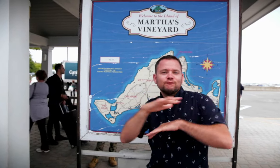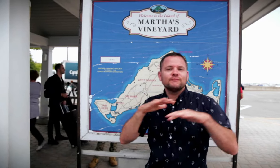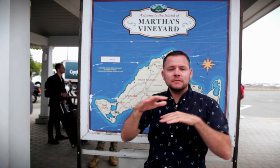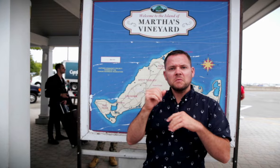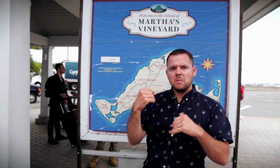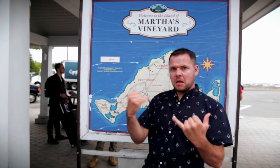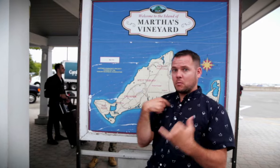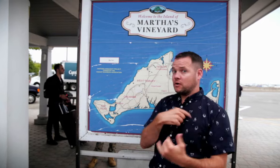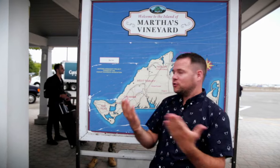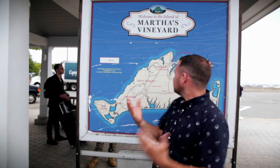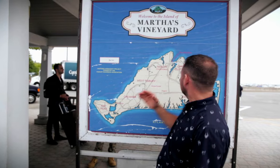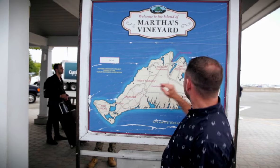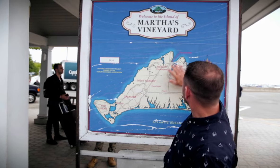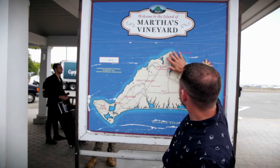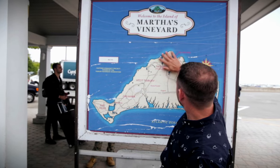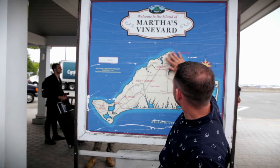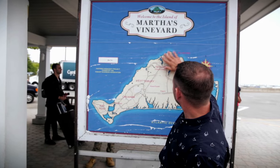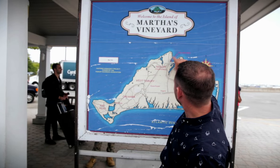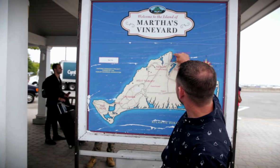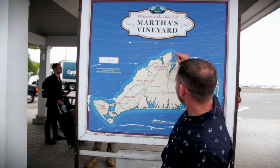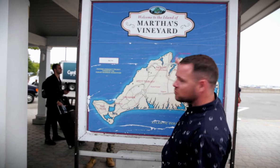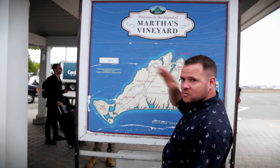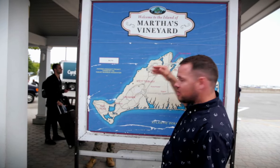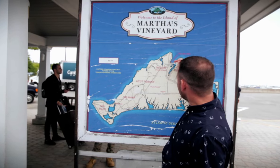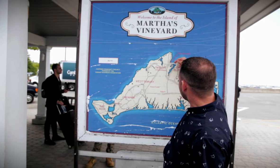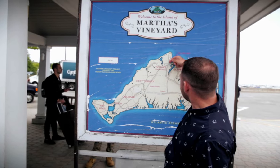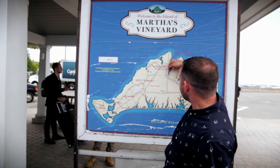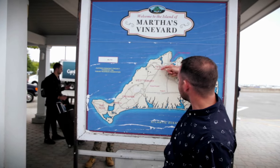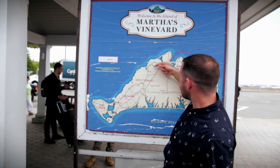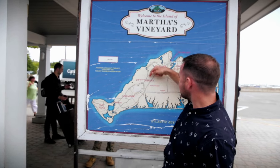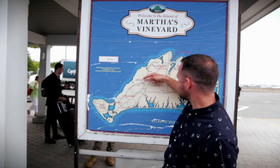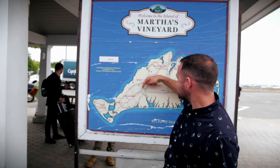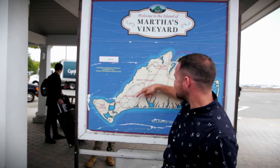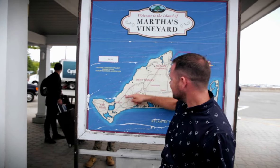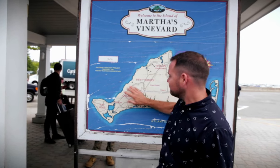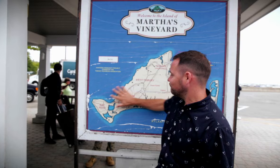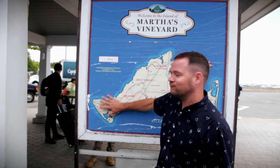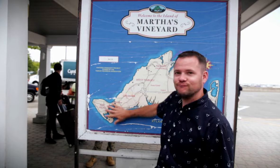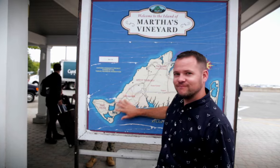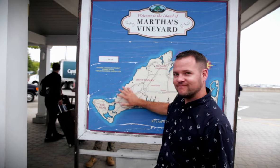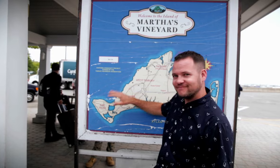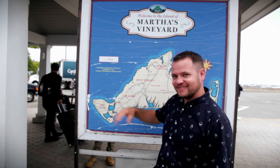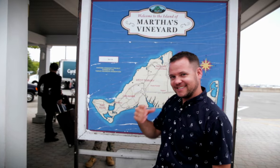We're near the north, and we'll drive down to Chilmark.